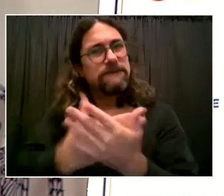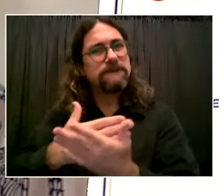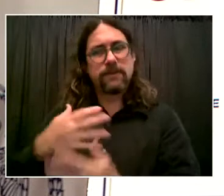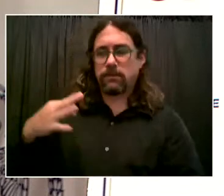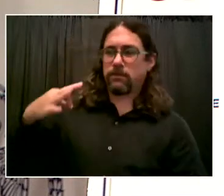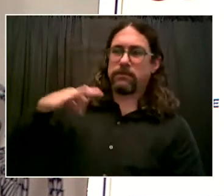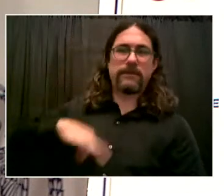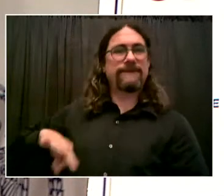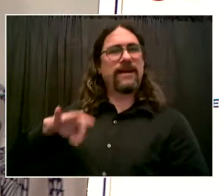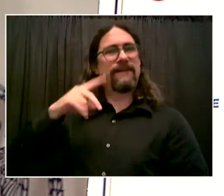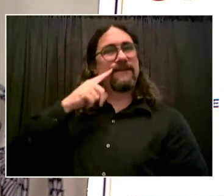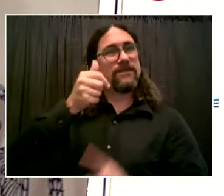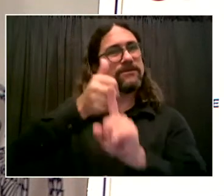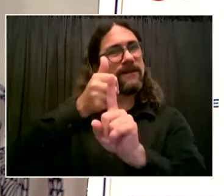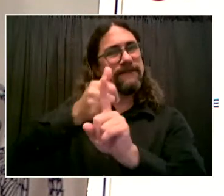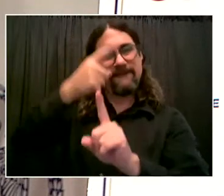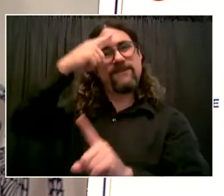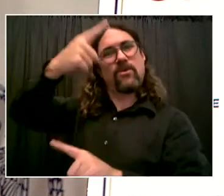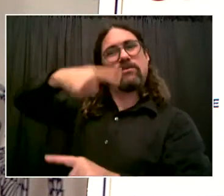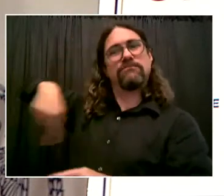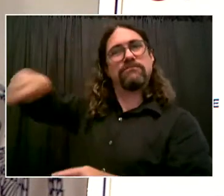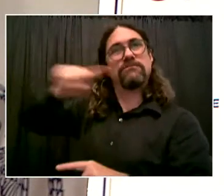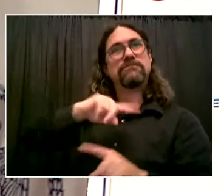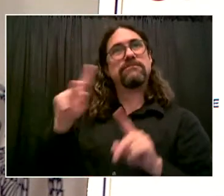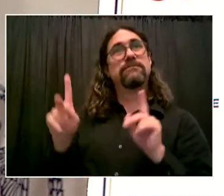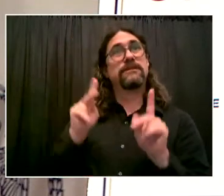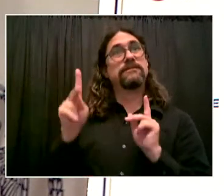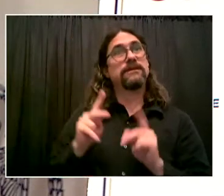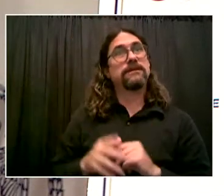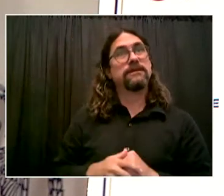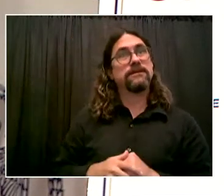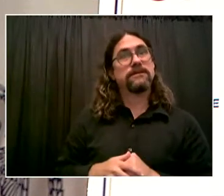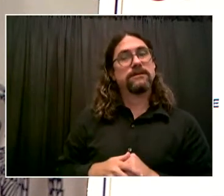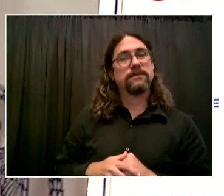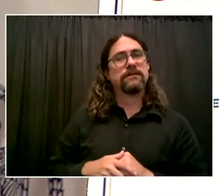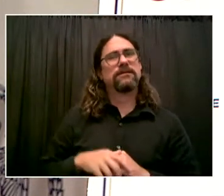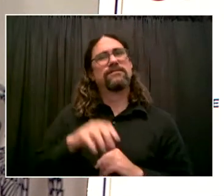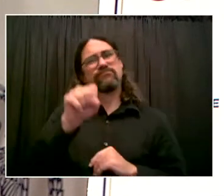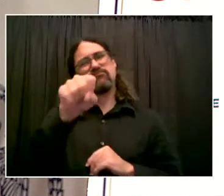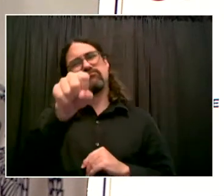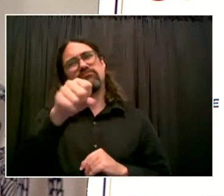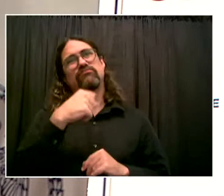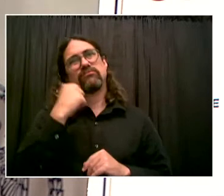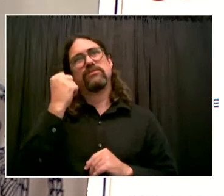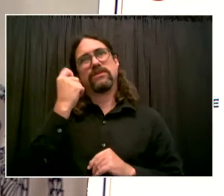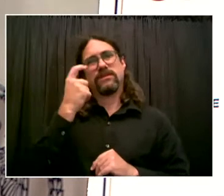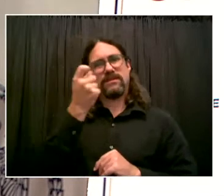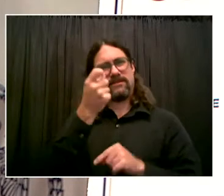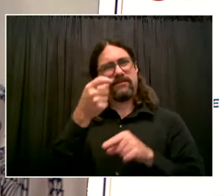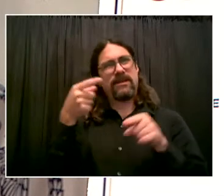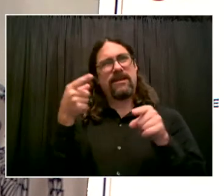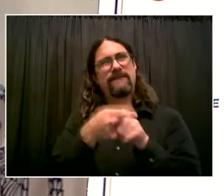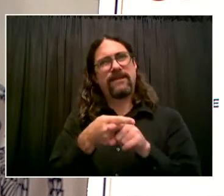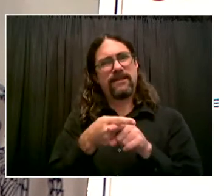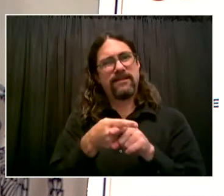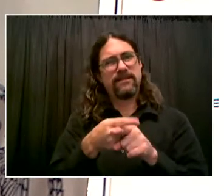OFF. I THINK IT IS A PROBLEM TO SAY THAT YOU DID THE RIGHT THING BUT